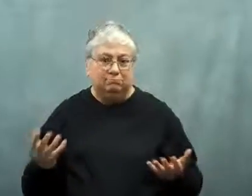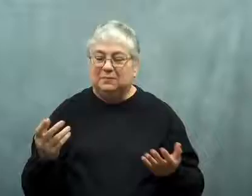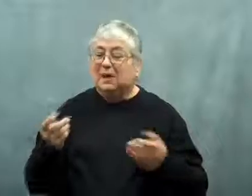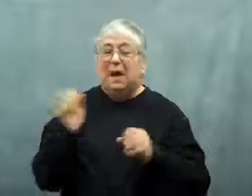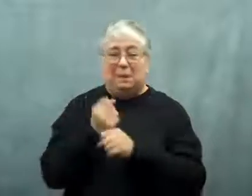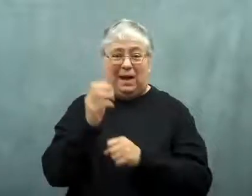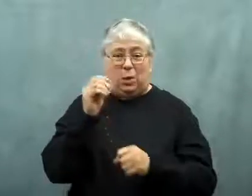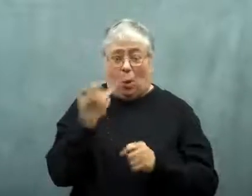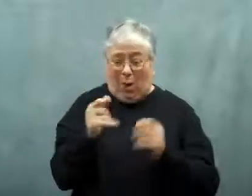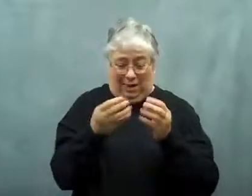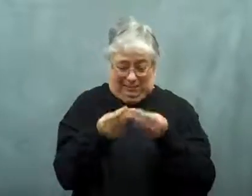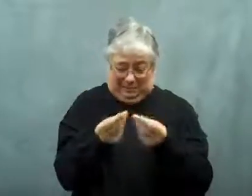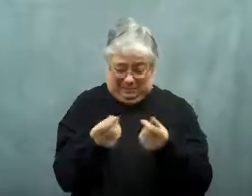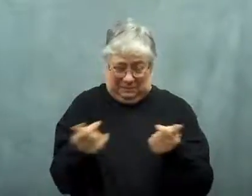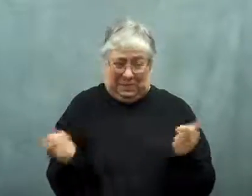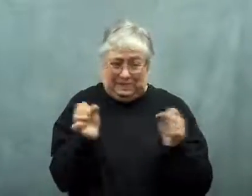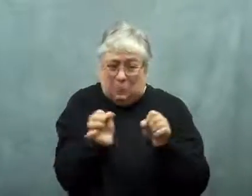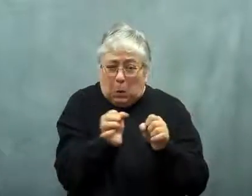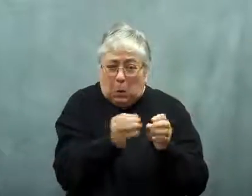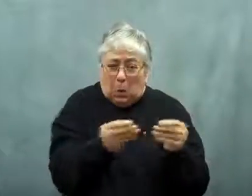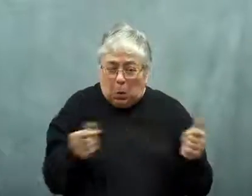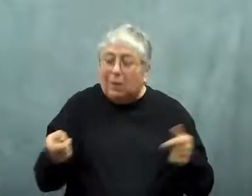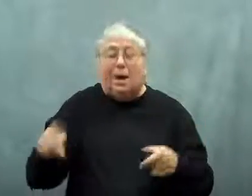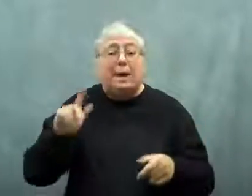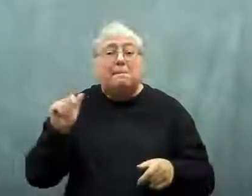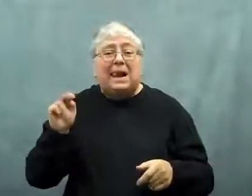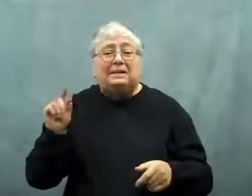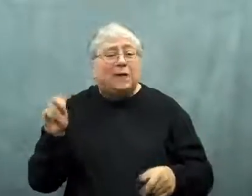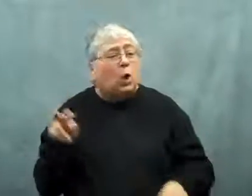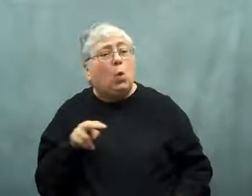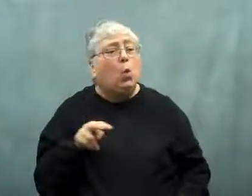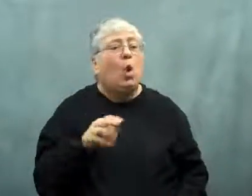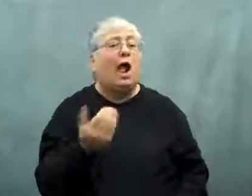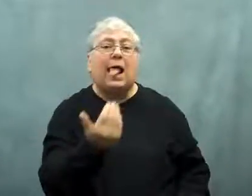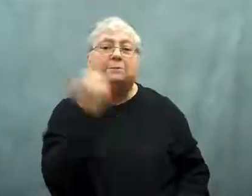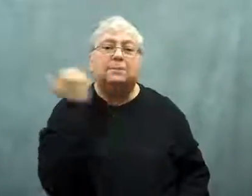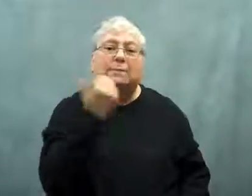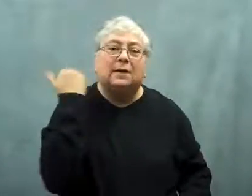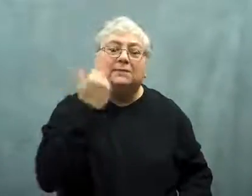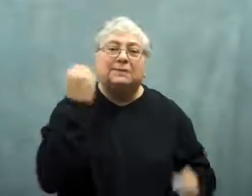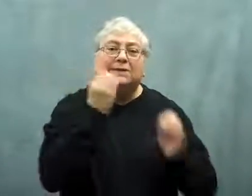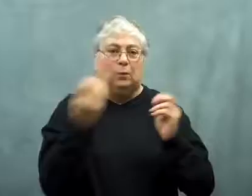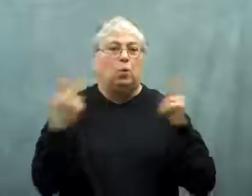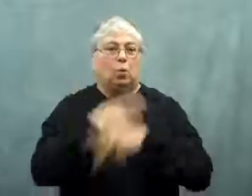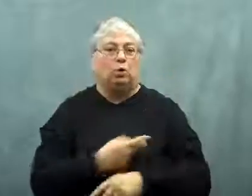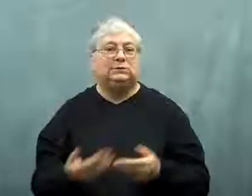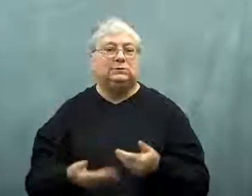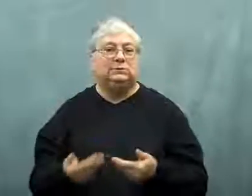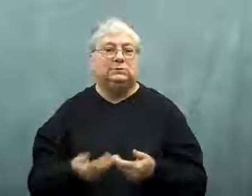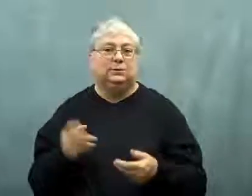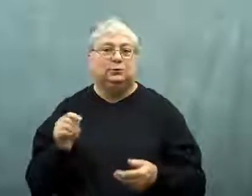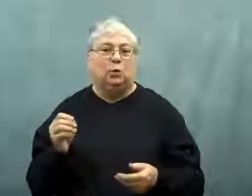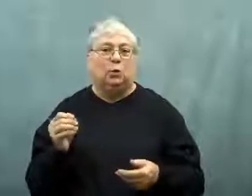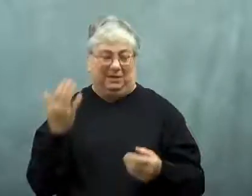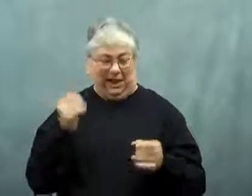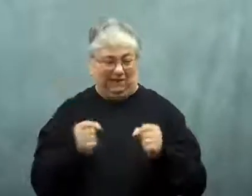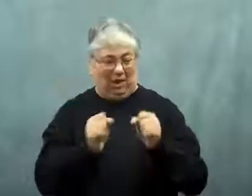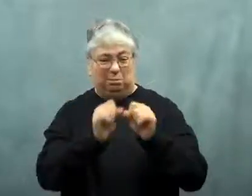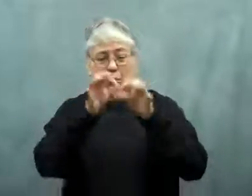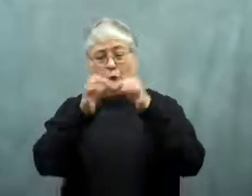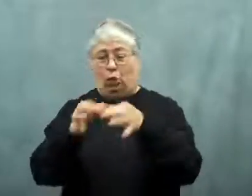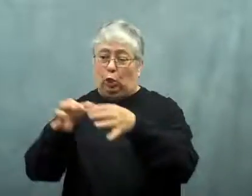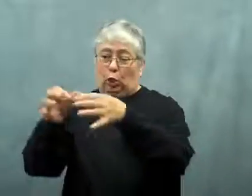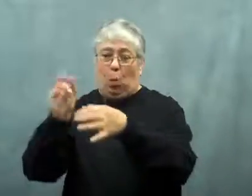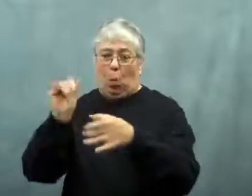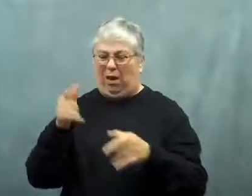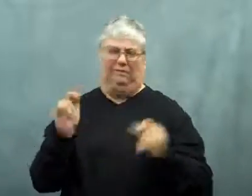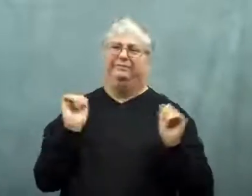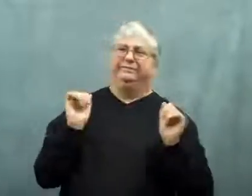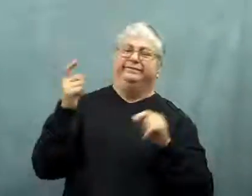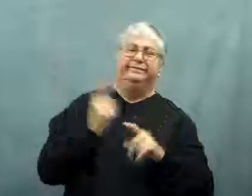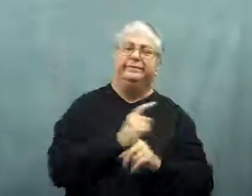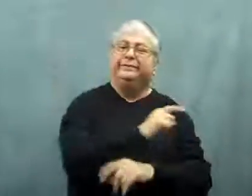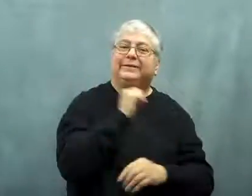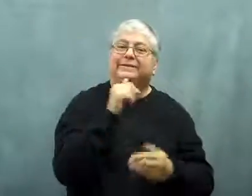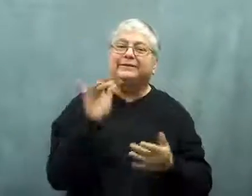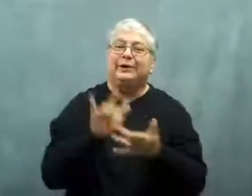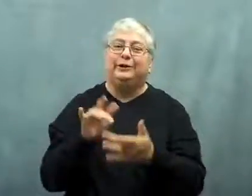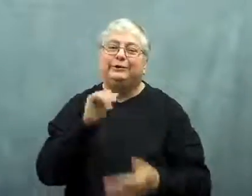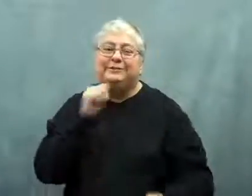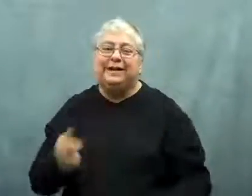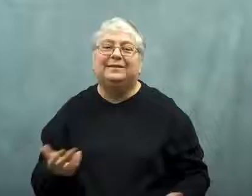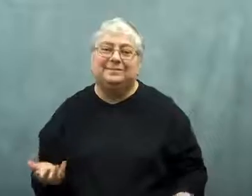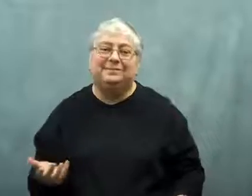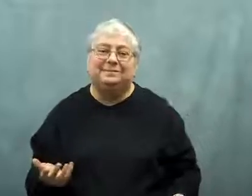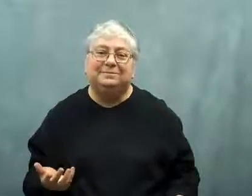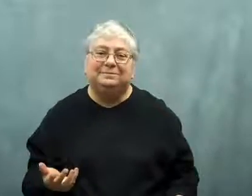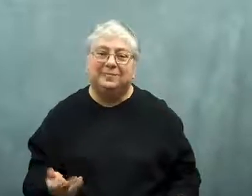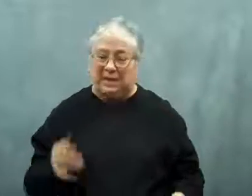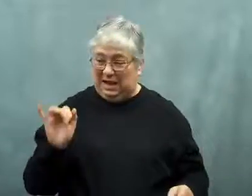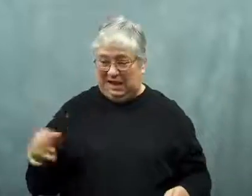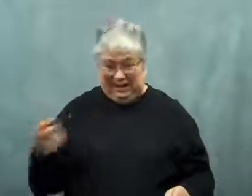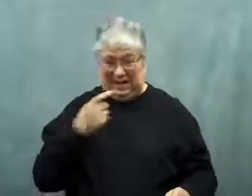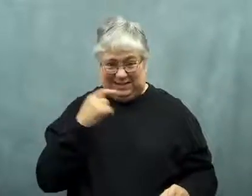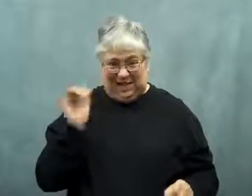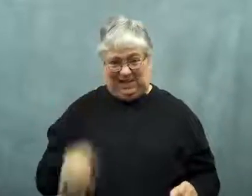The plankton were now able to feed on the smaller droplets of oil.